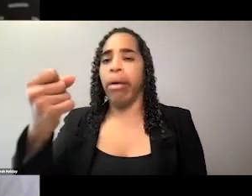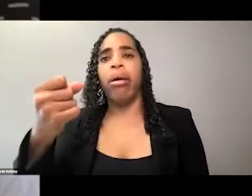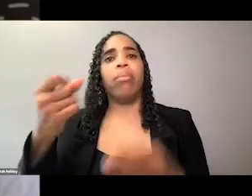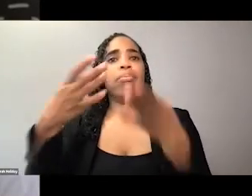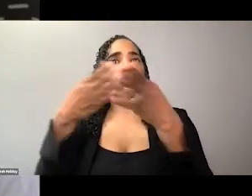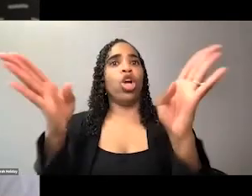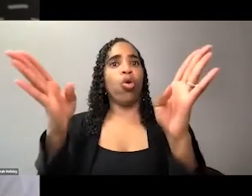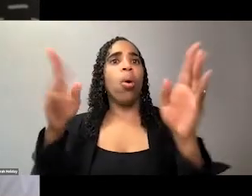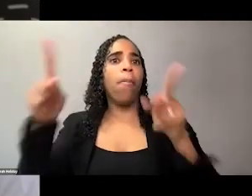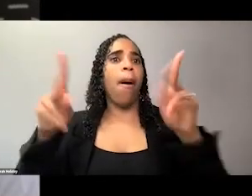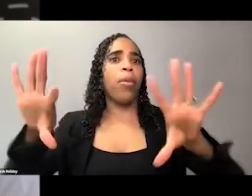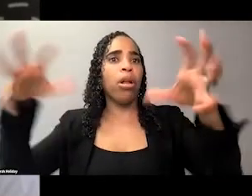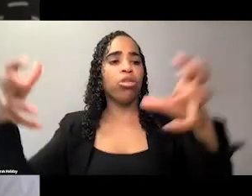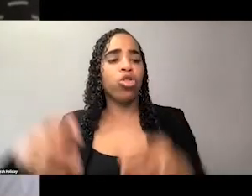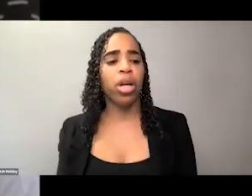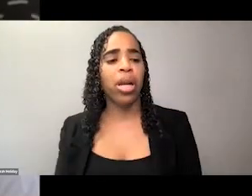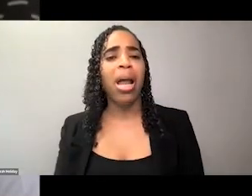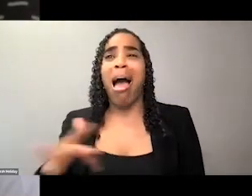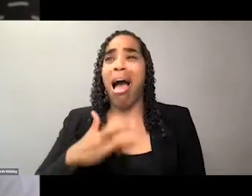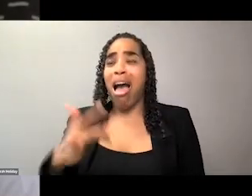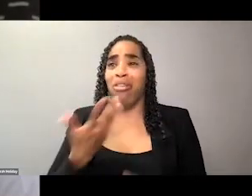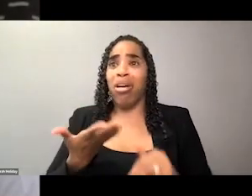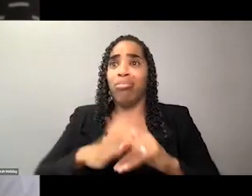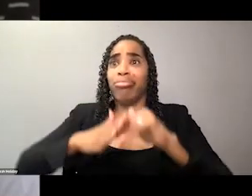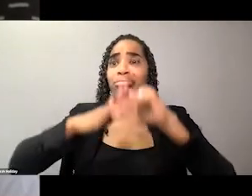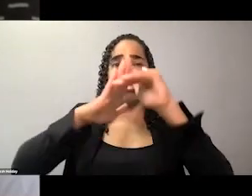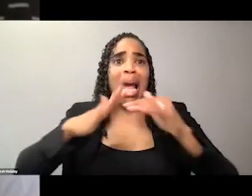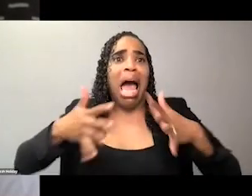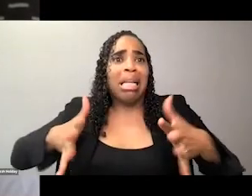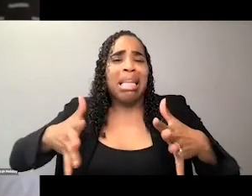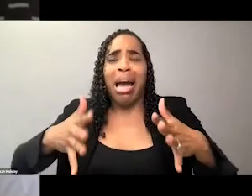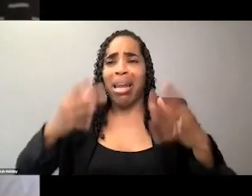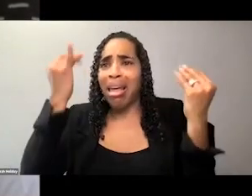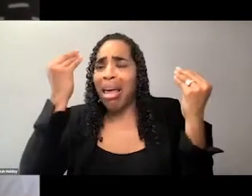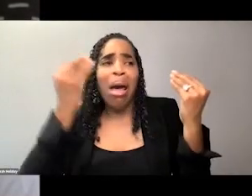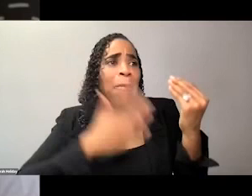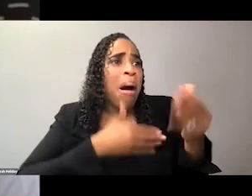jail population, the anxiety of not knowing where or how my baby